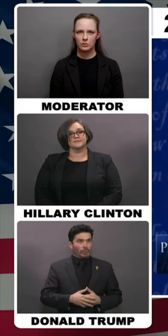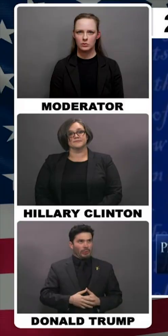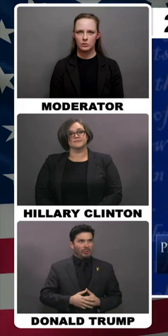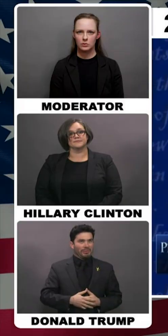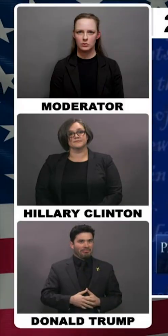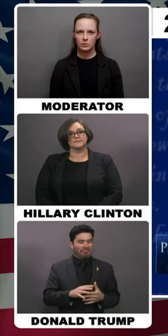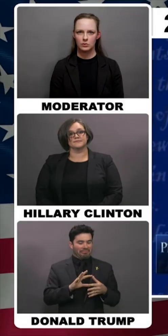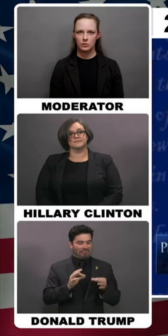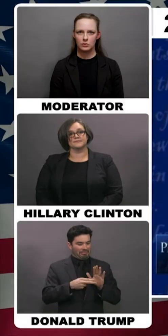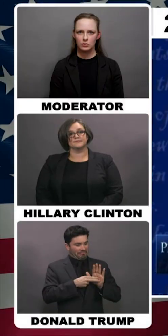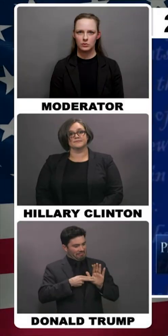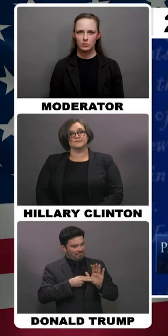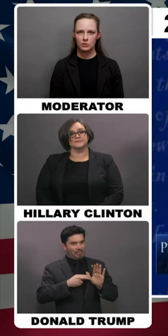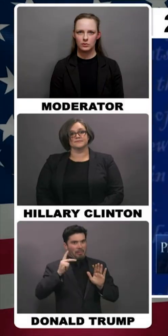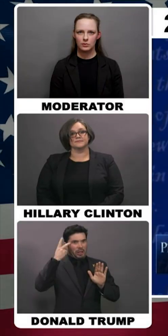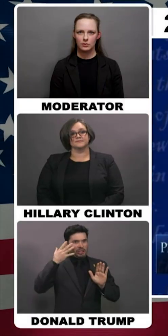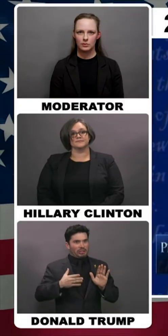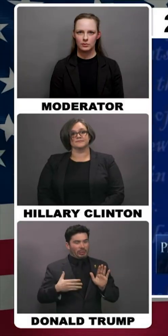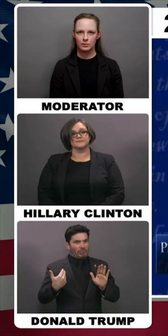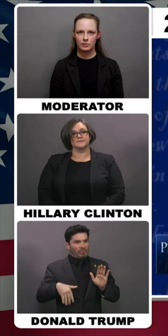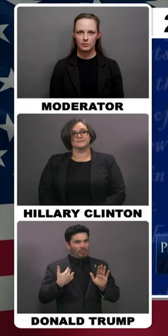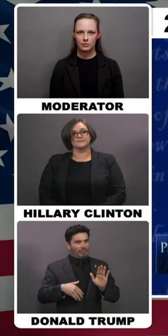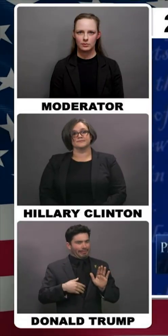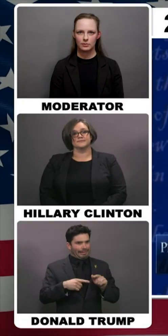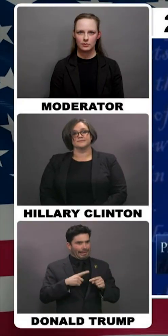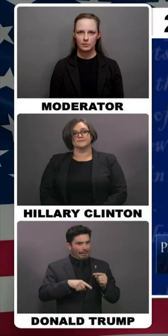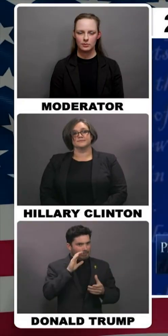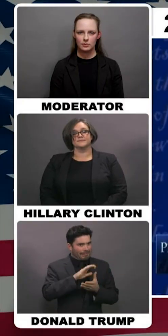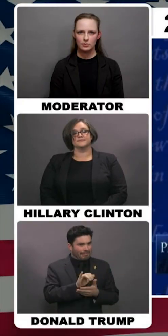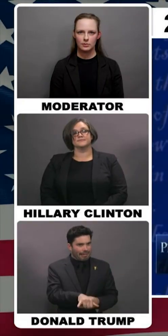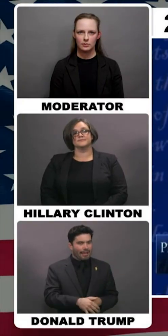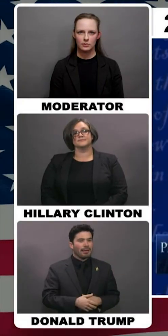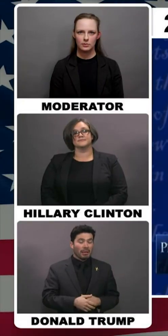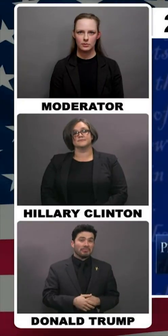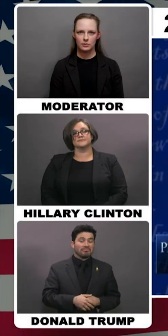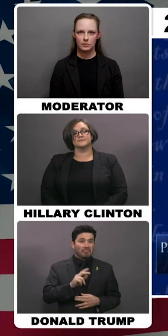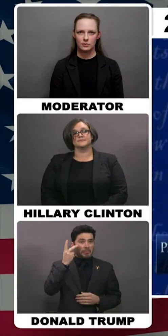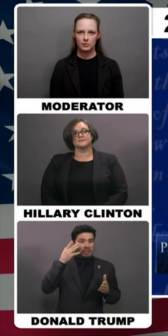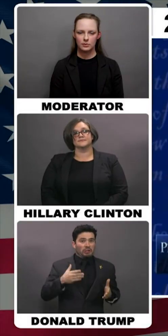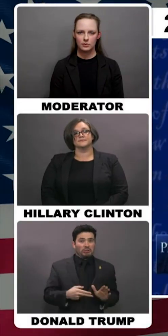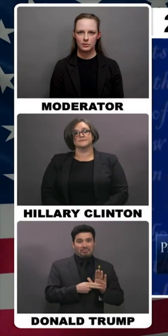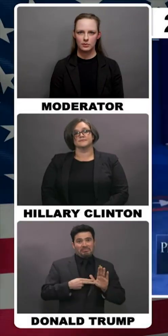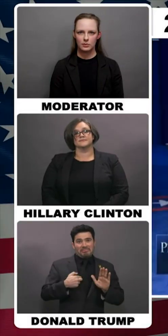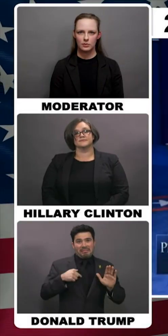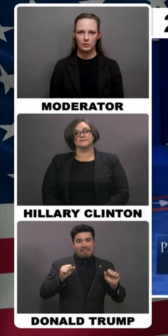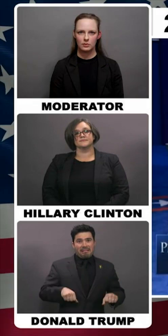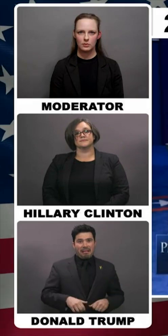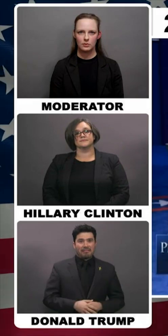but I guess I have been a politician and my whole concept was to make America great again.